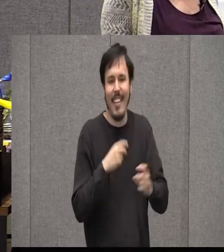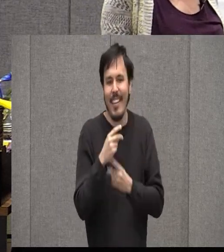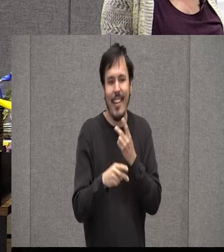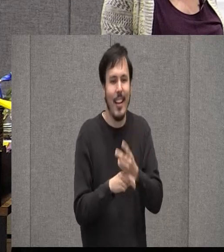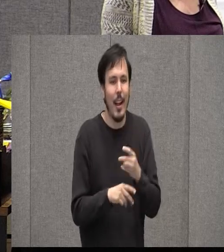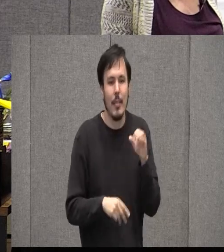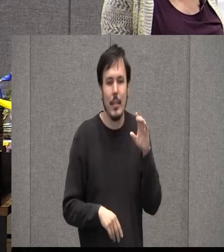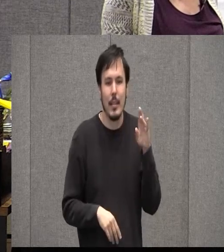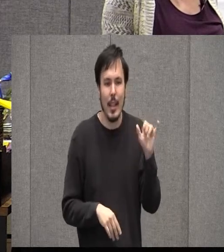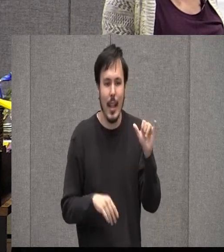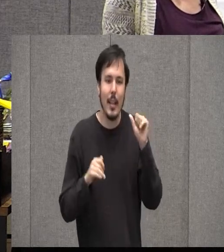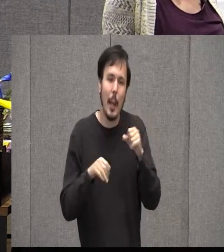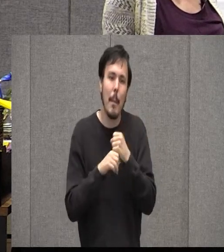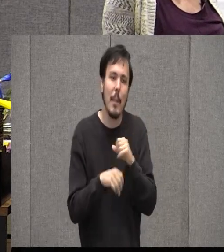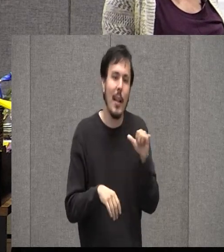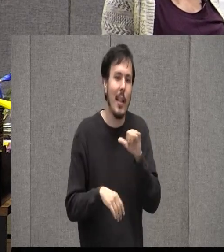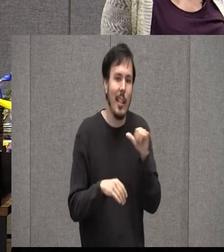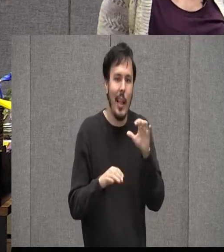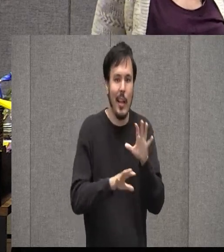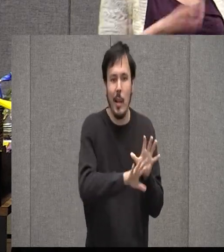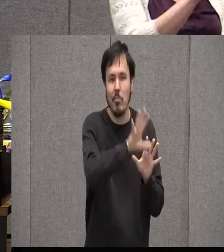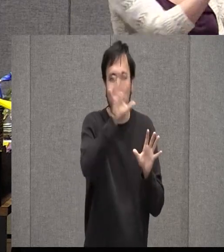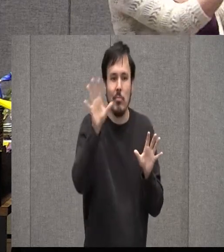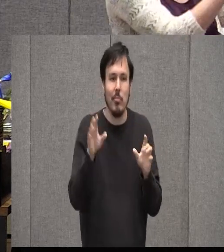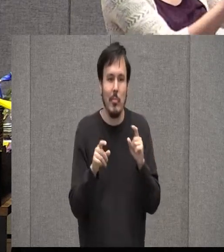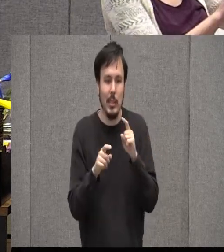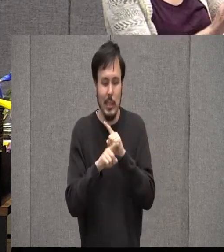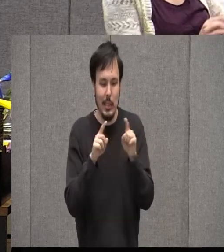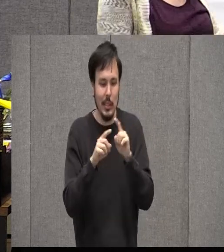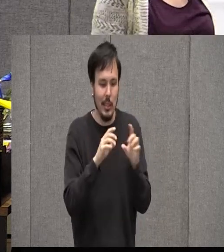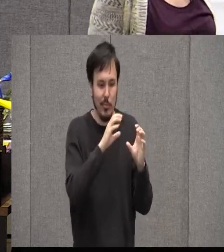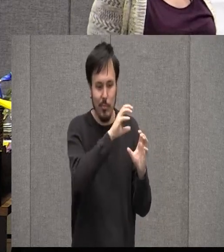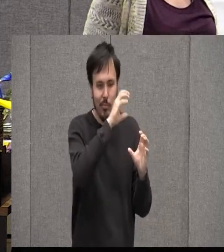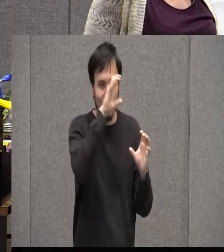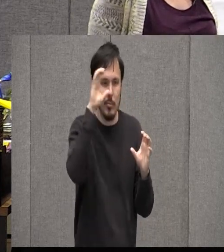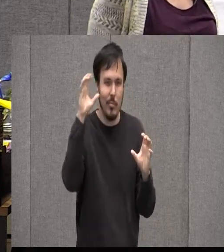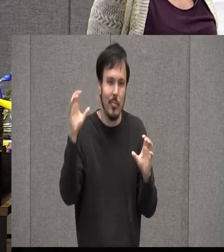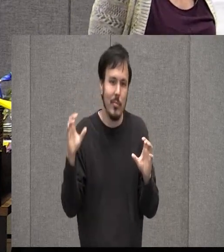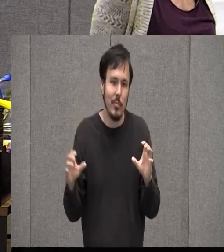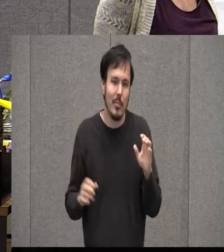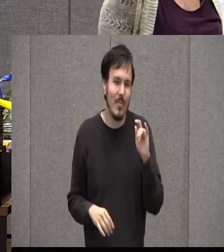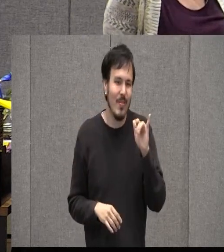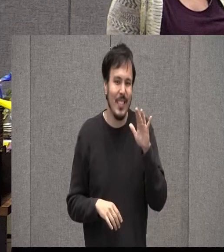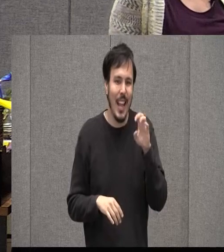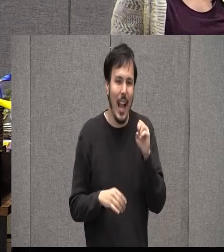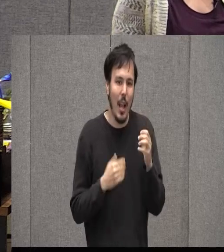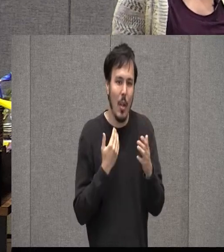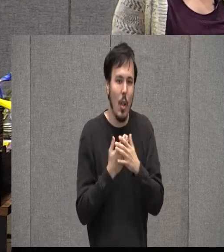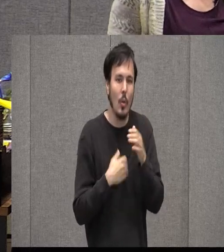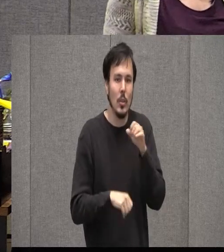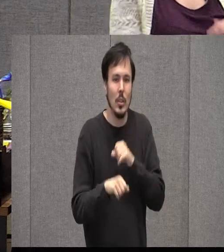and then you can make a little mosaic with all different kinds of-- - Oh, put little tiles around next to each other. - Mm-hm, absolutely. I mean, we're just an endless stream